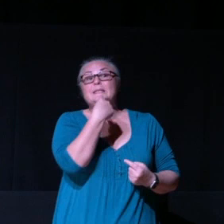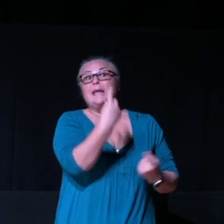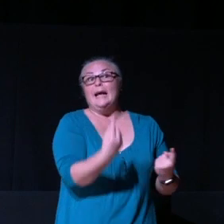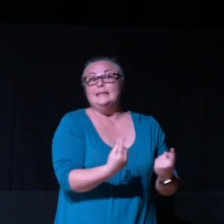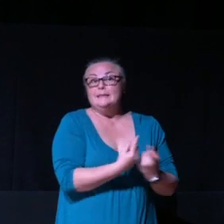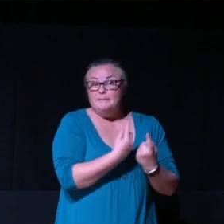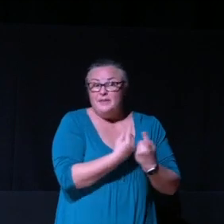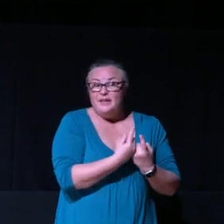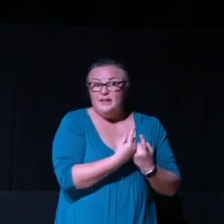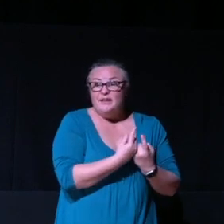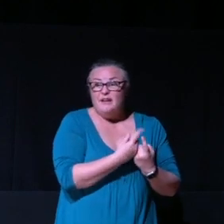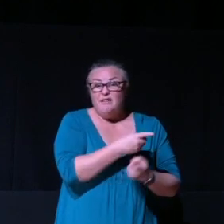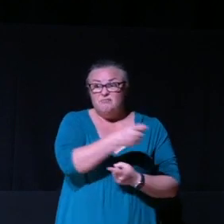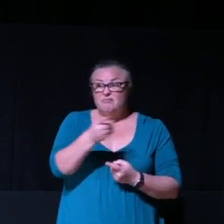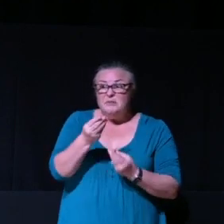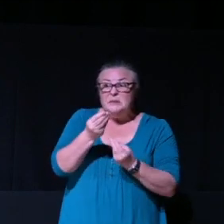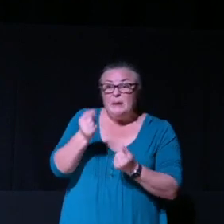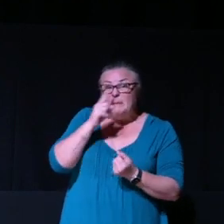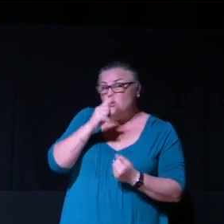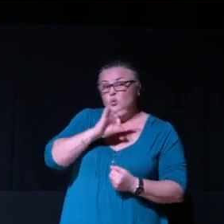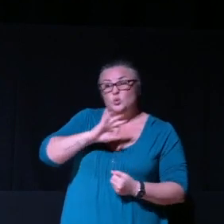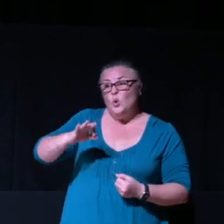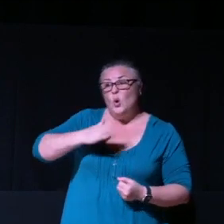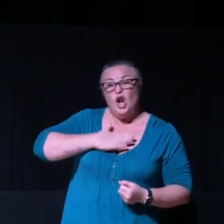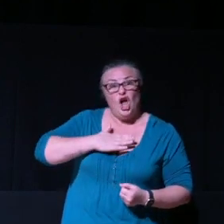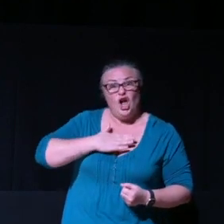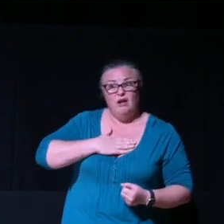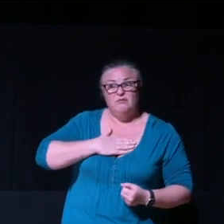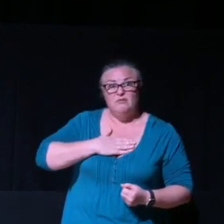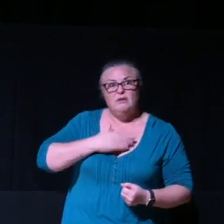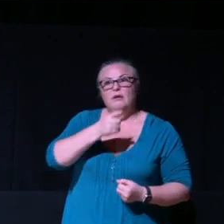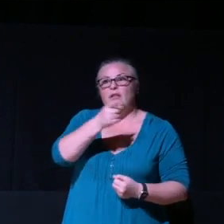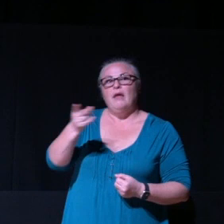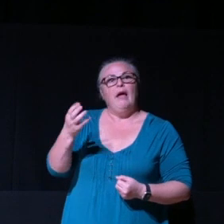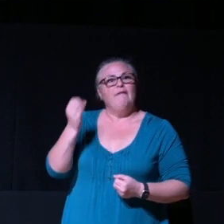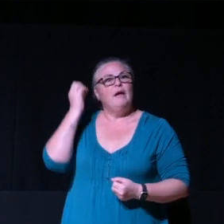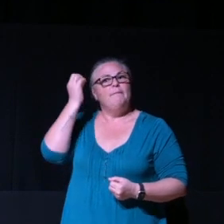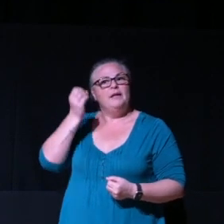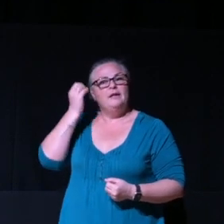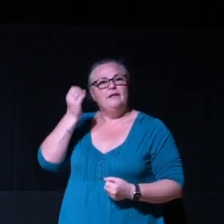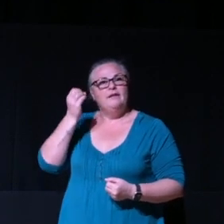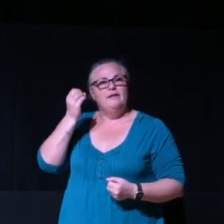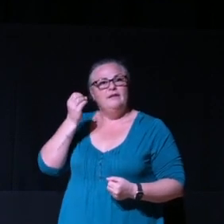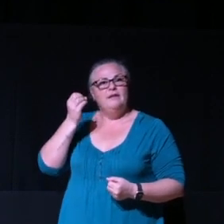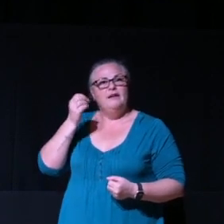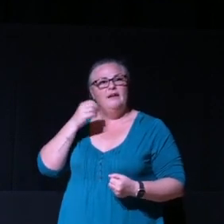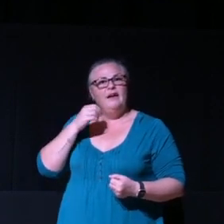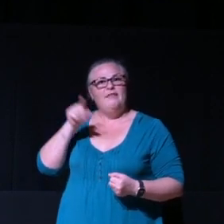don't like it, those people have opinions and then the people who've said the things have opinions about that.